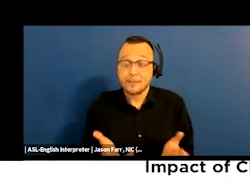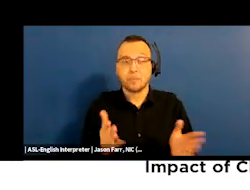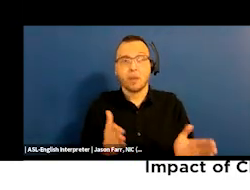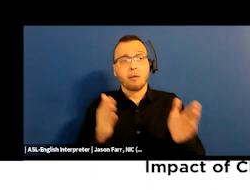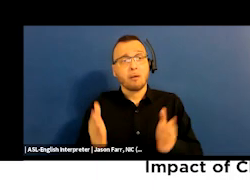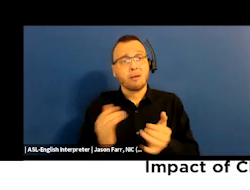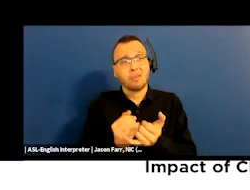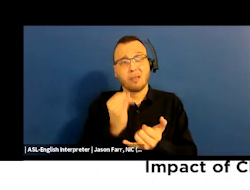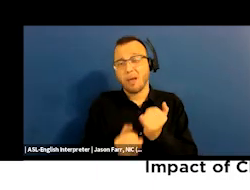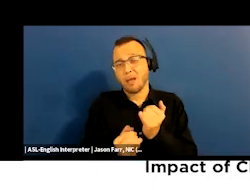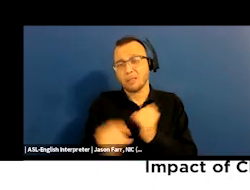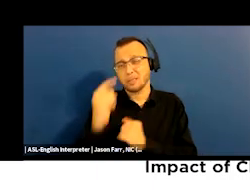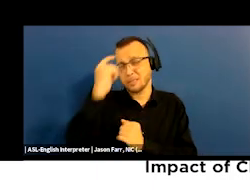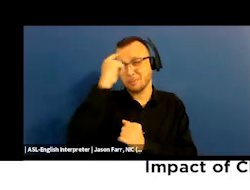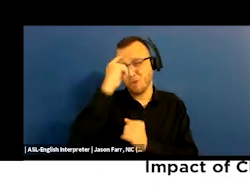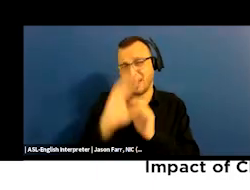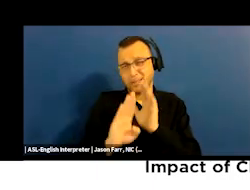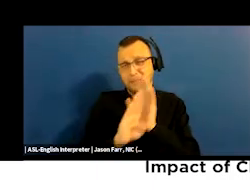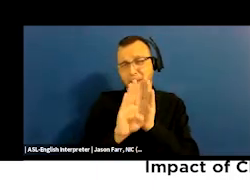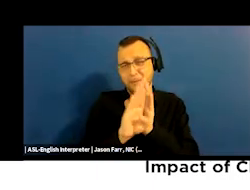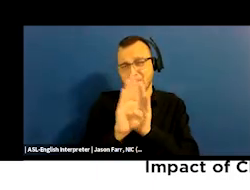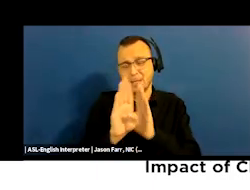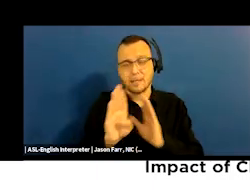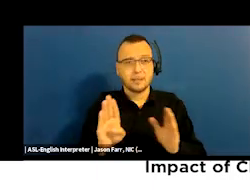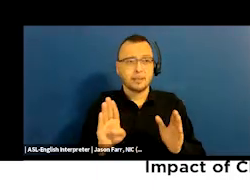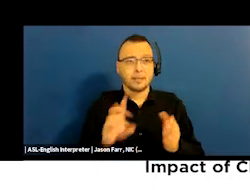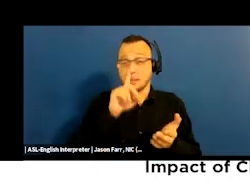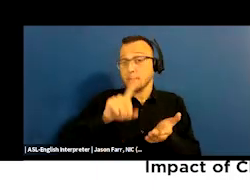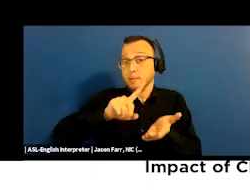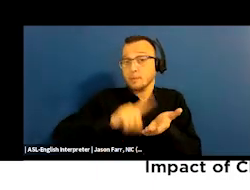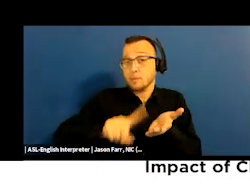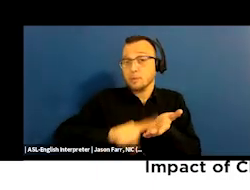a lot of risk taking or illegal activity, sexual acting out,